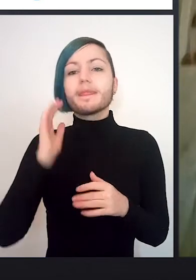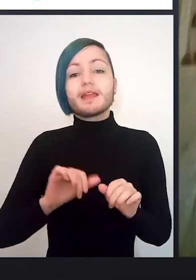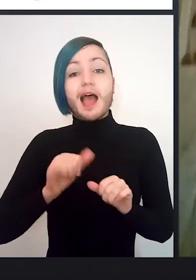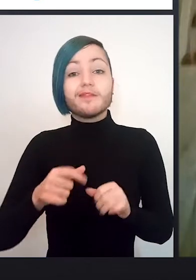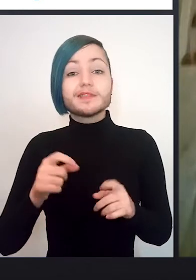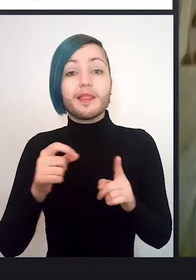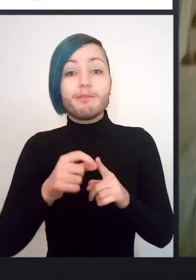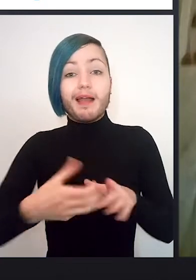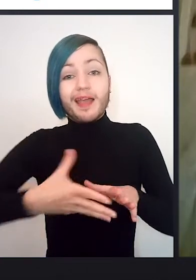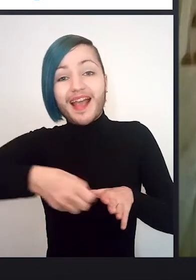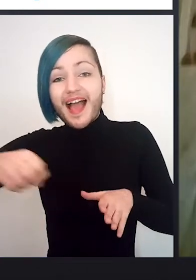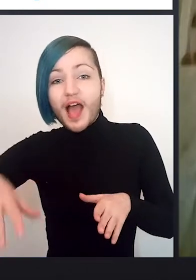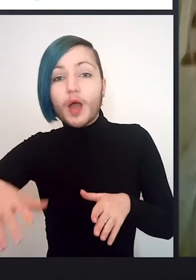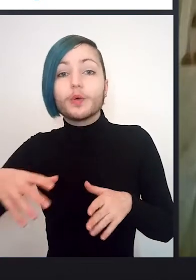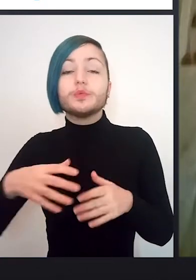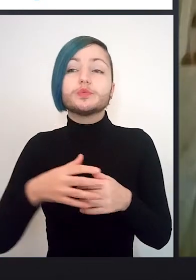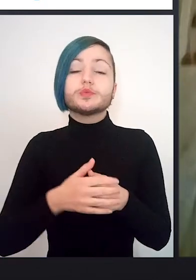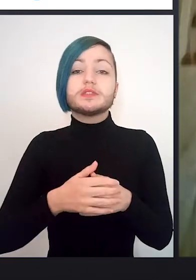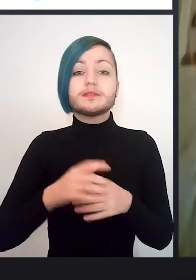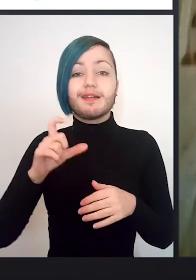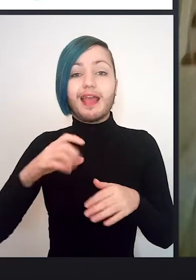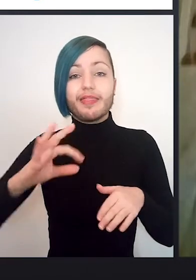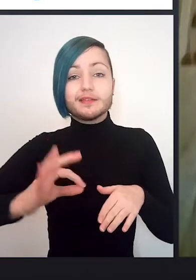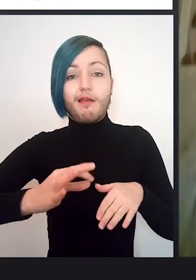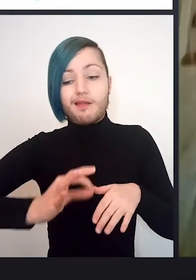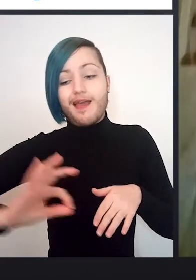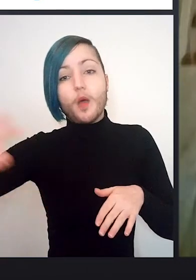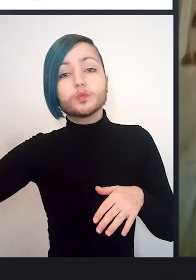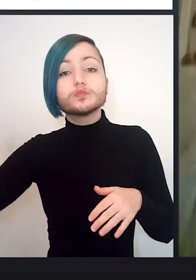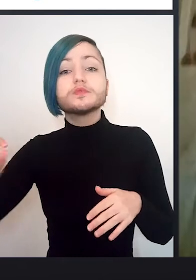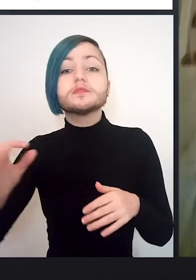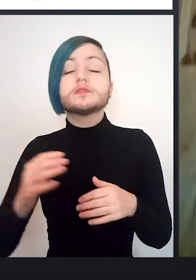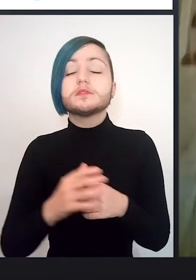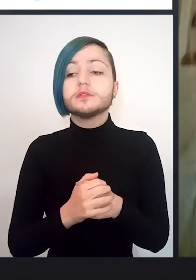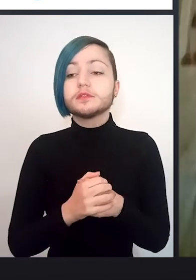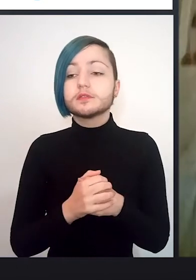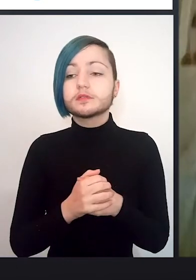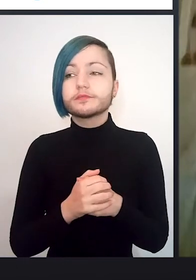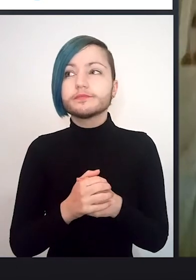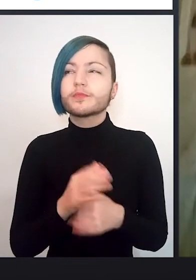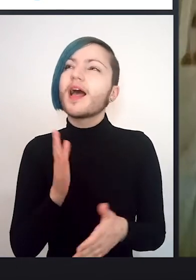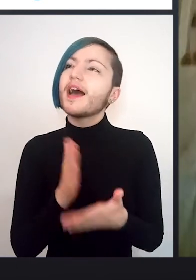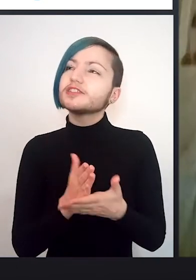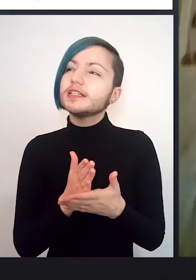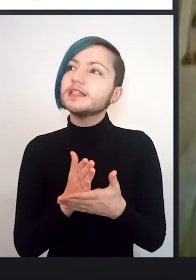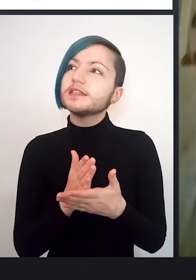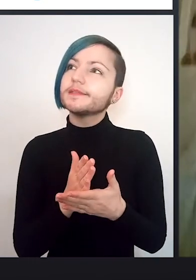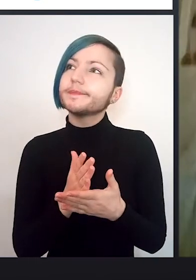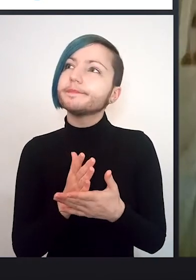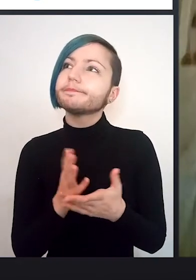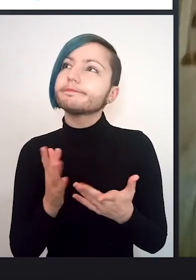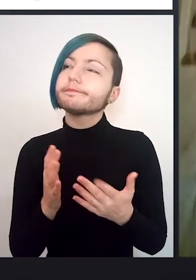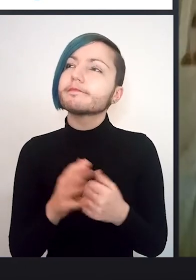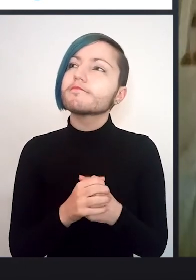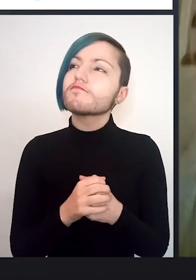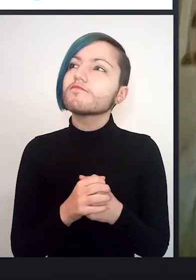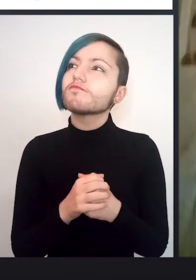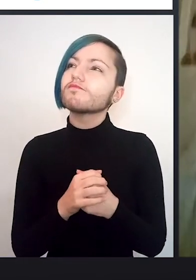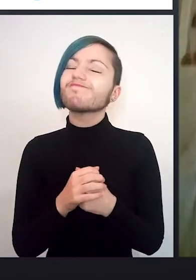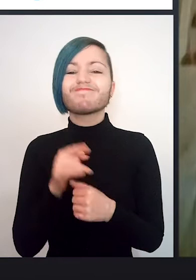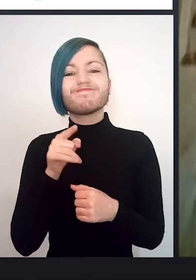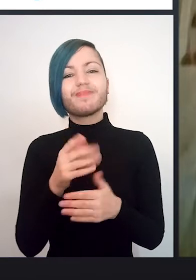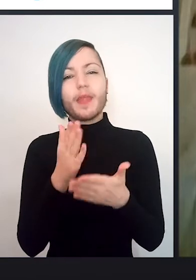came off and when the pack came off and they remove the catheter, that's quite difficult.